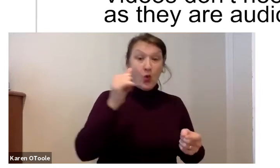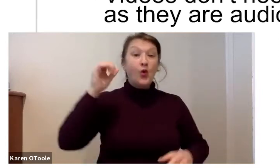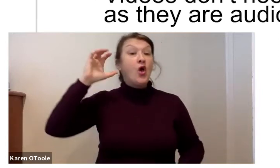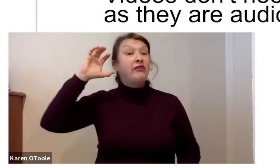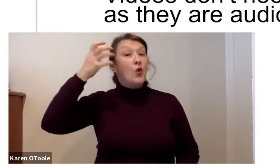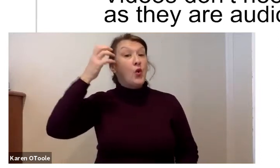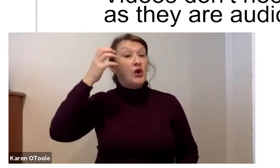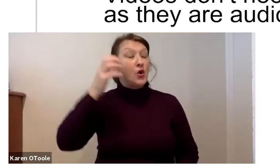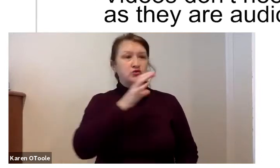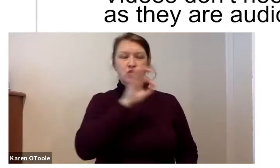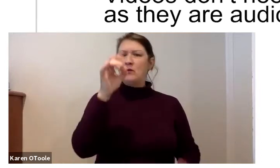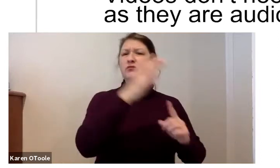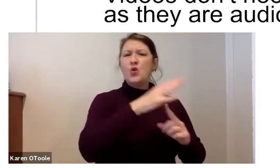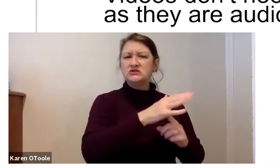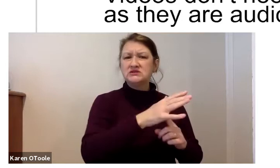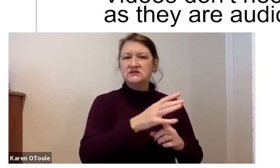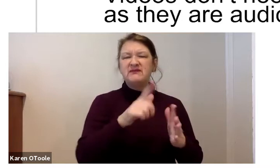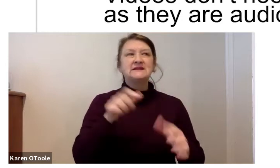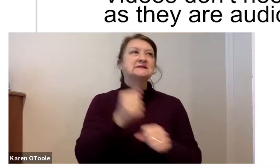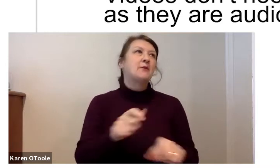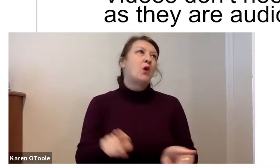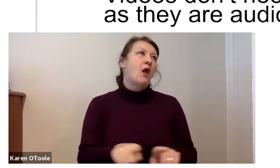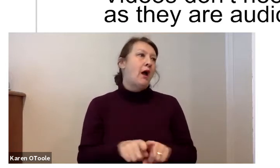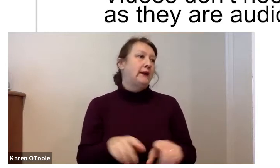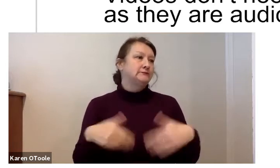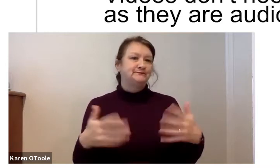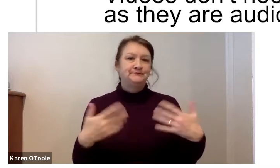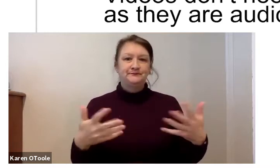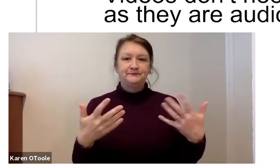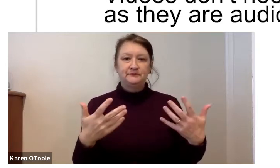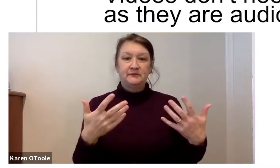For example, if it is just like here is a picture of a nice beach.